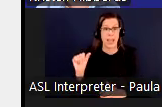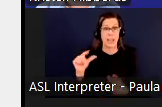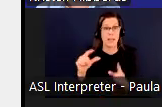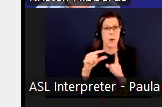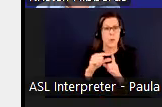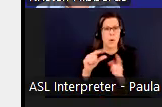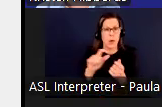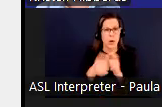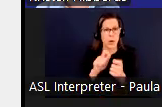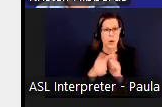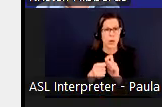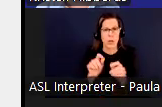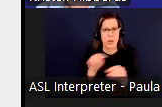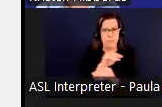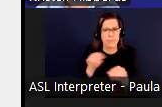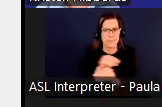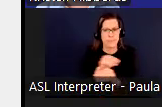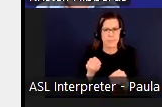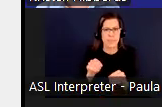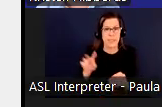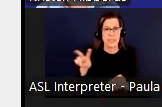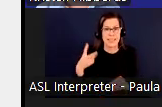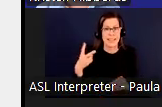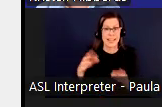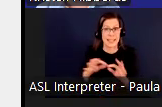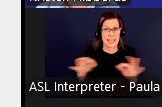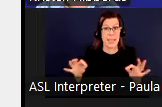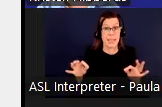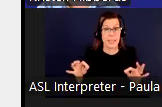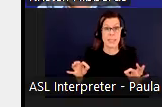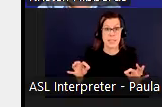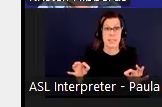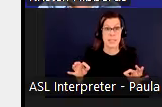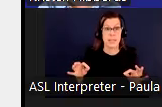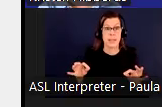which I think is great, but I think on that second sentence of 5A,